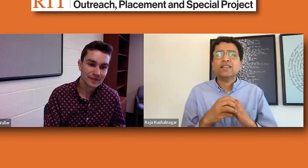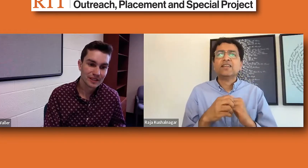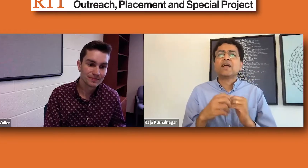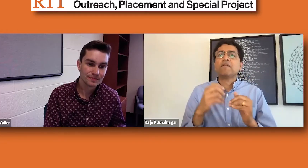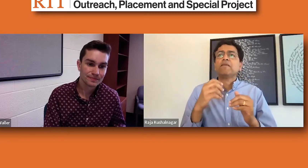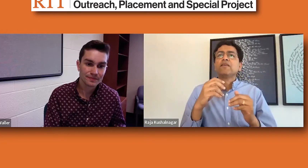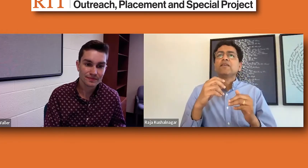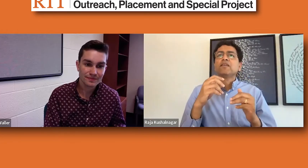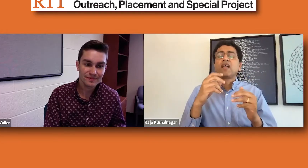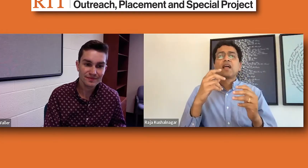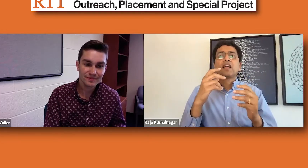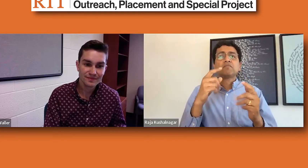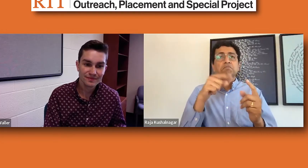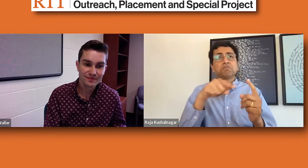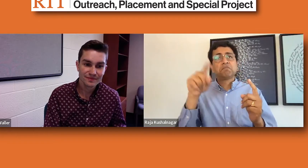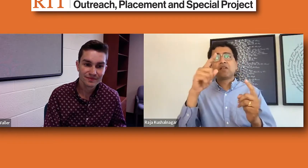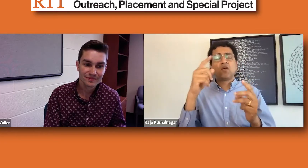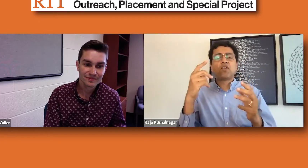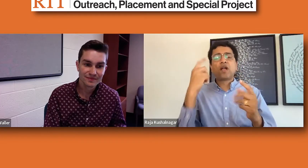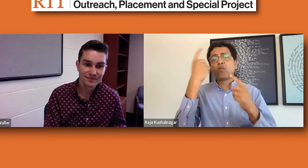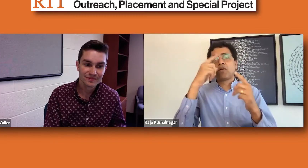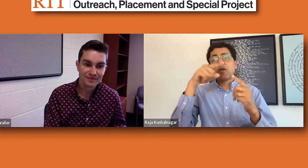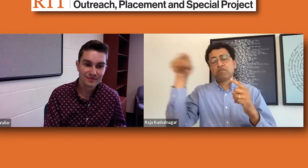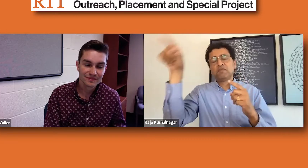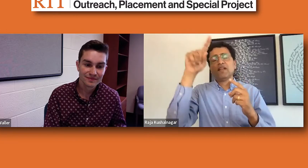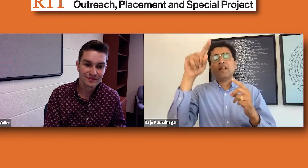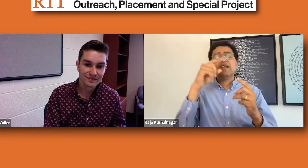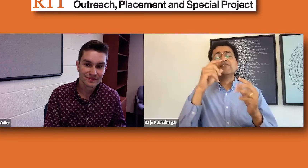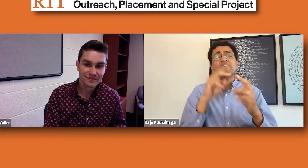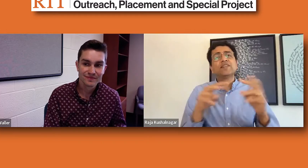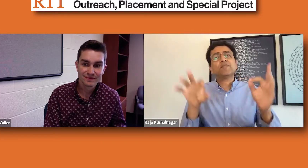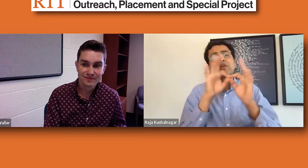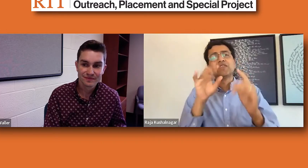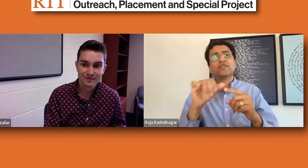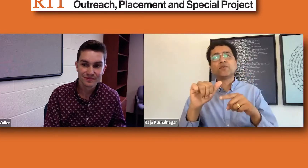And so you'll be on uneven ground as far as the funding knowledge with an interpreter.